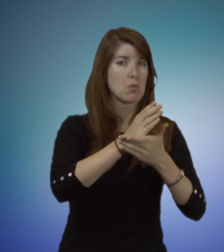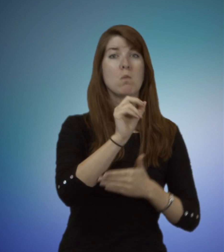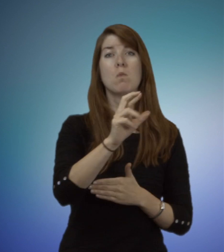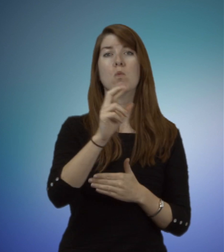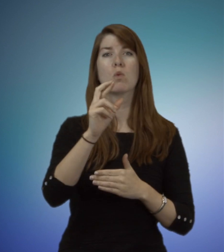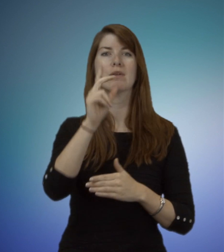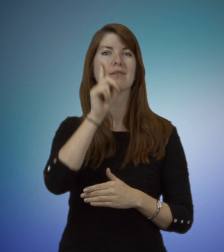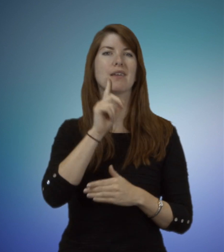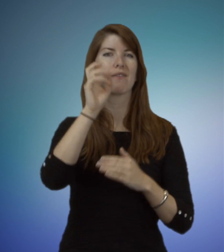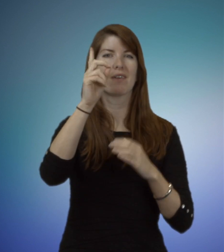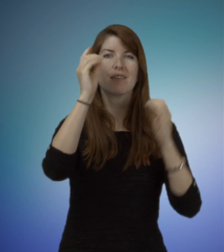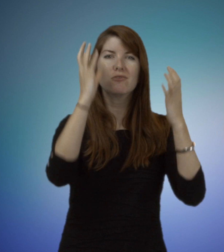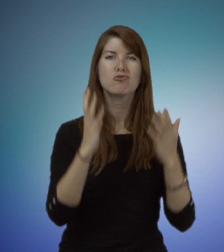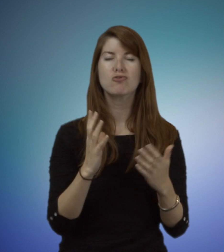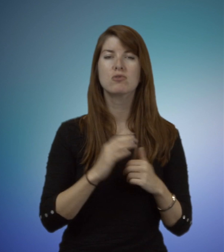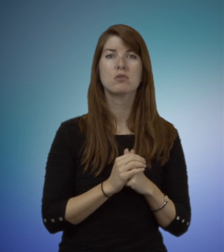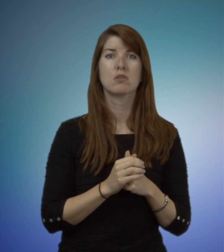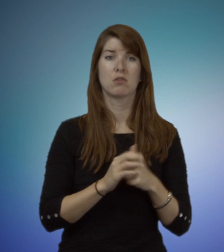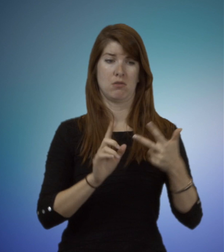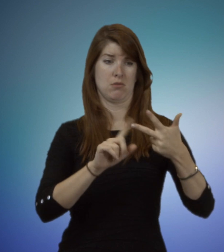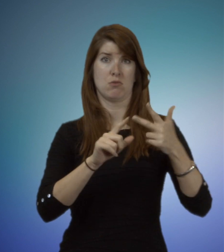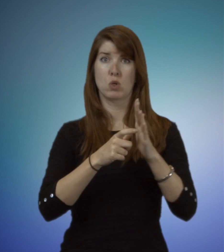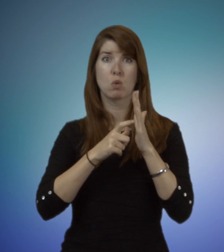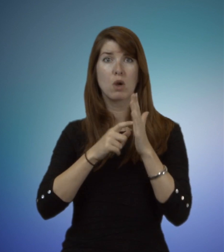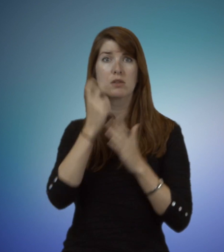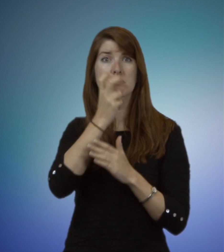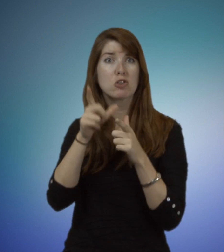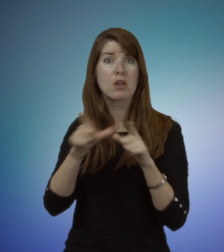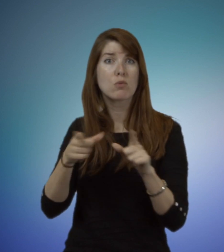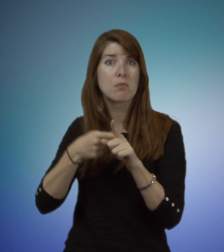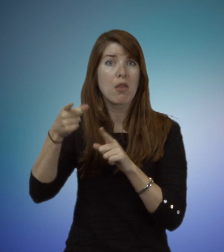It is not required that a speech language pathologist be the one